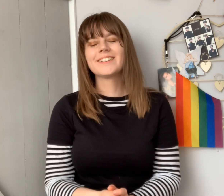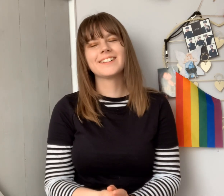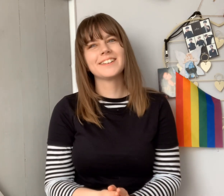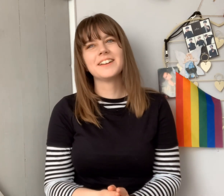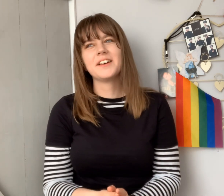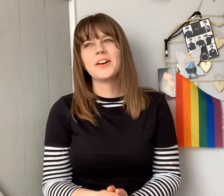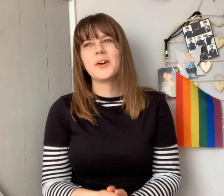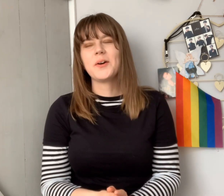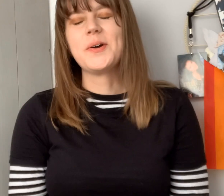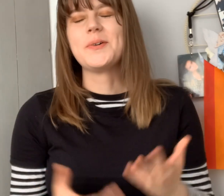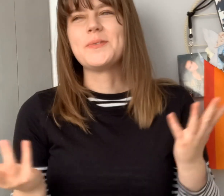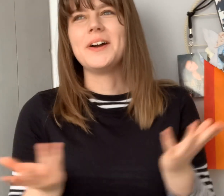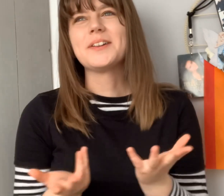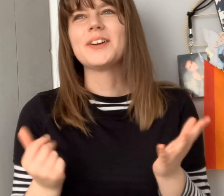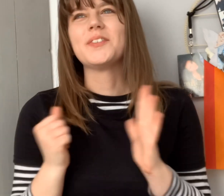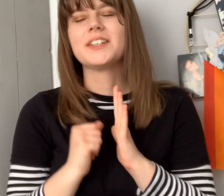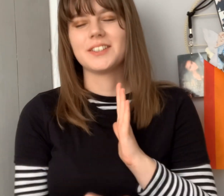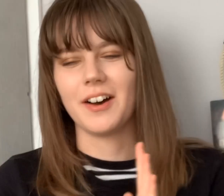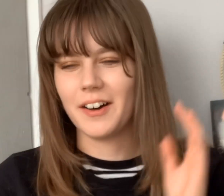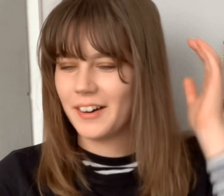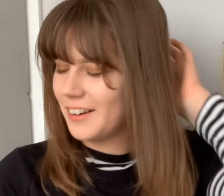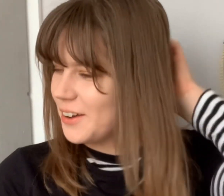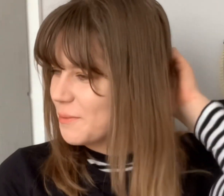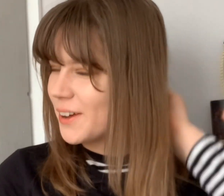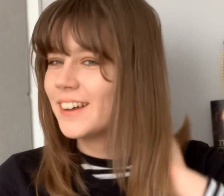Where do I even start? Ermm... *laugh*